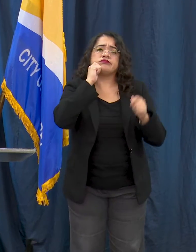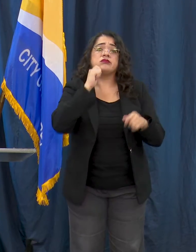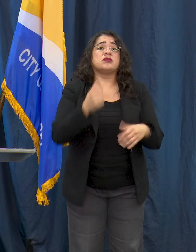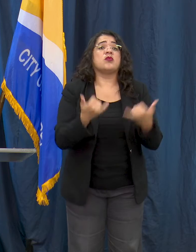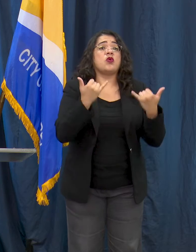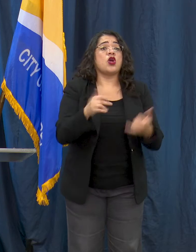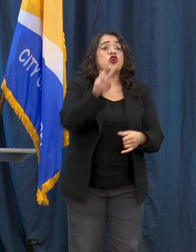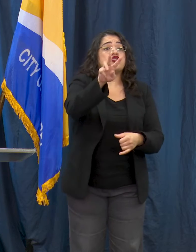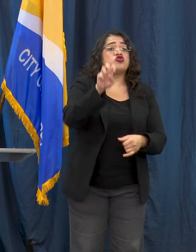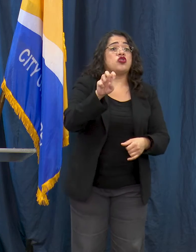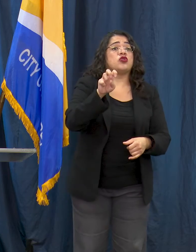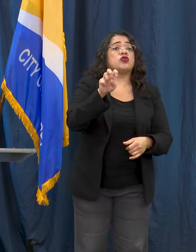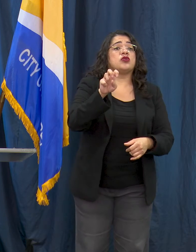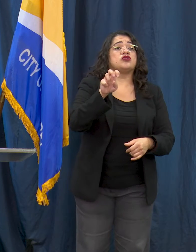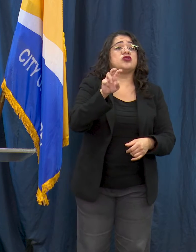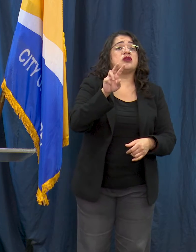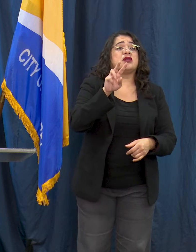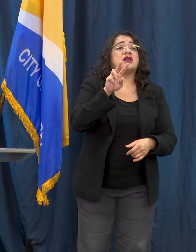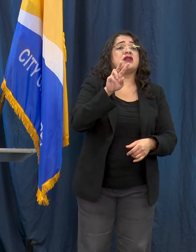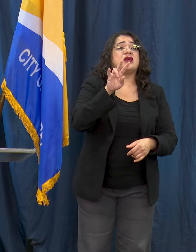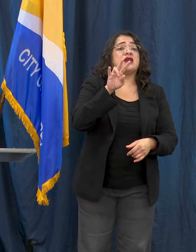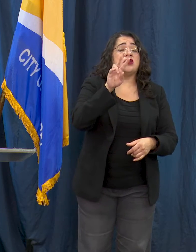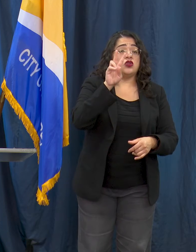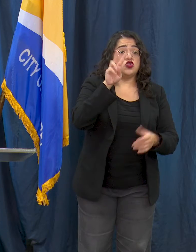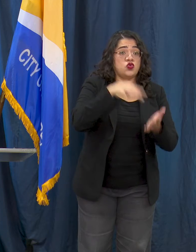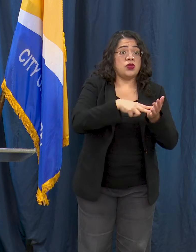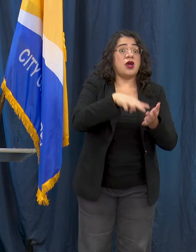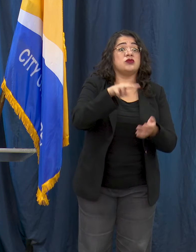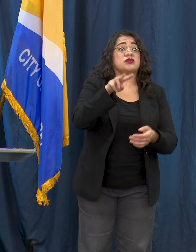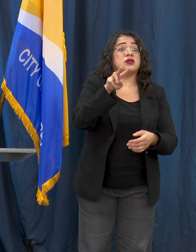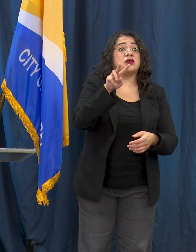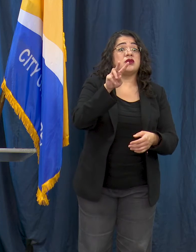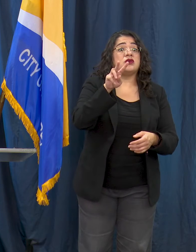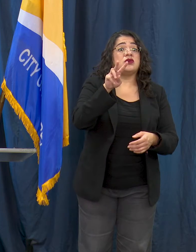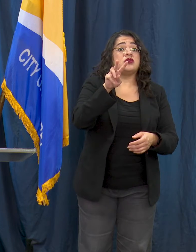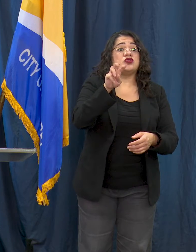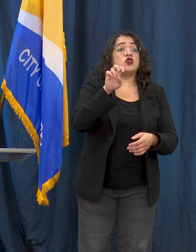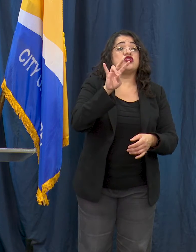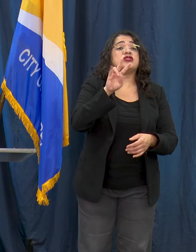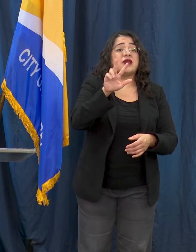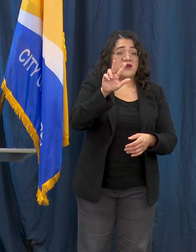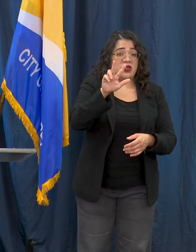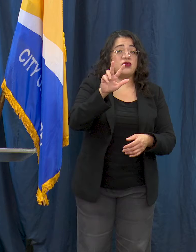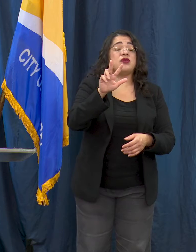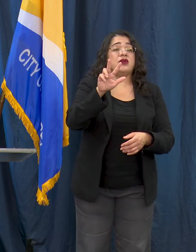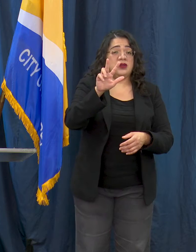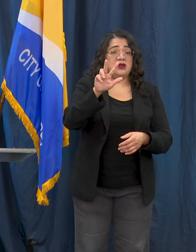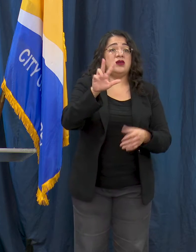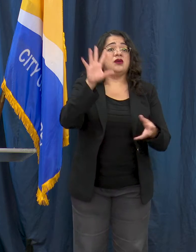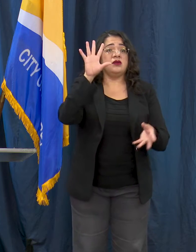Approximately 1,662 folks who have recovered. As the mayor said, we're sad to report that we have hit that one hundred